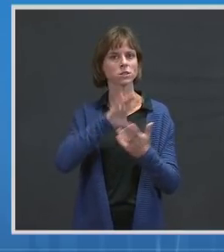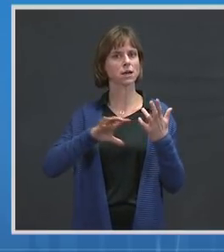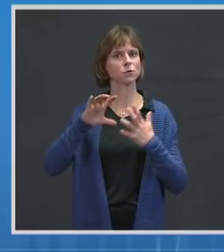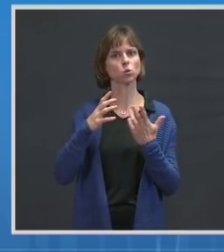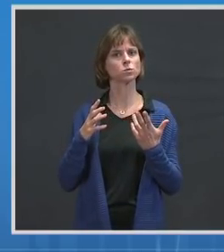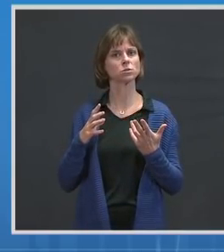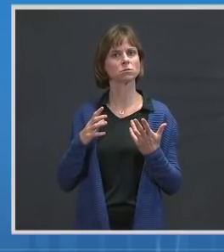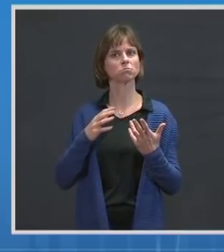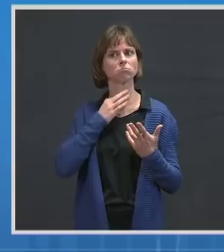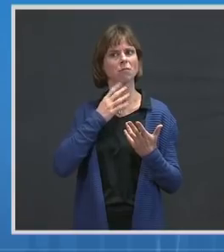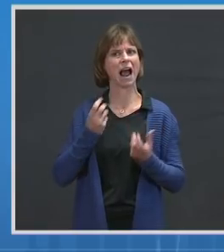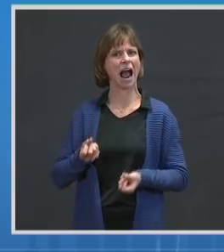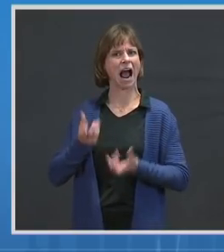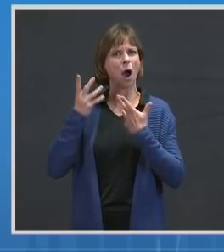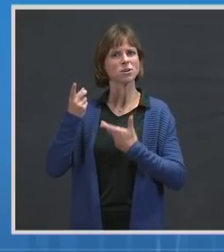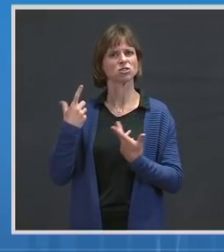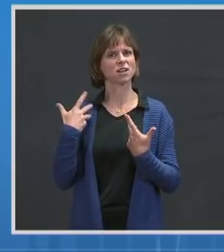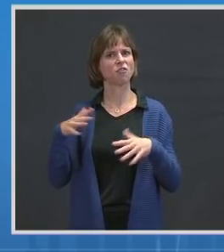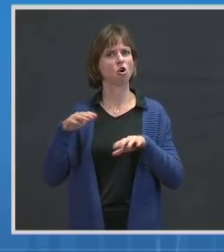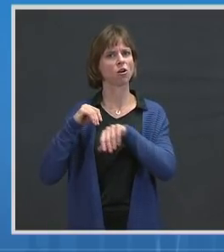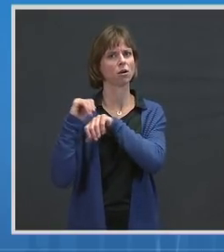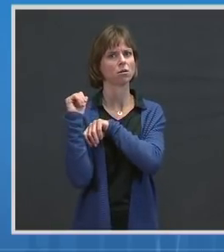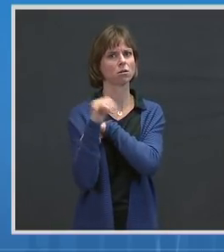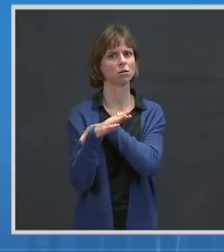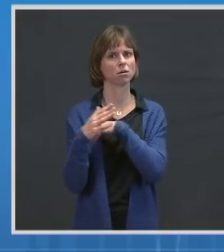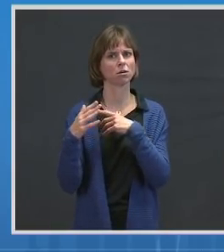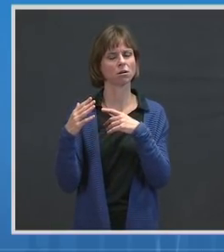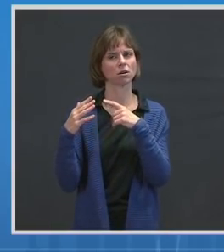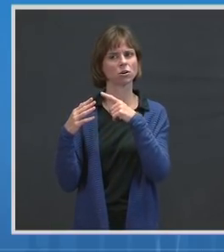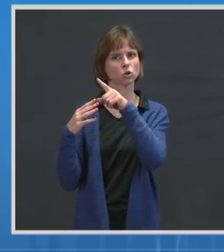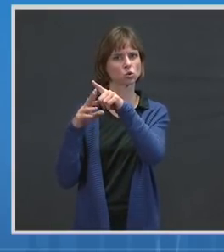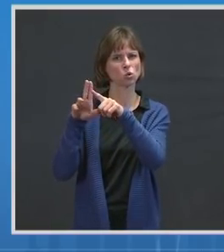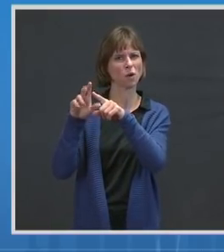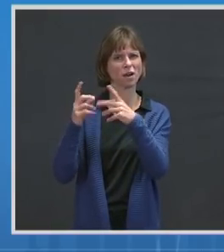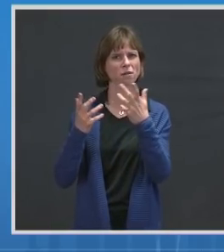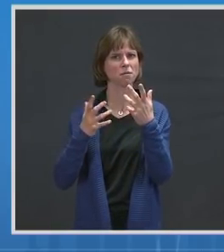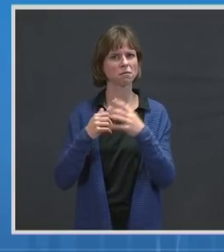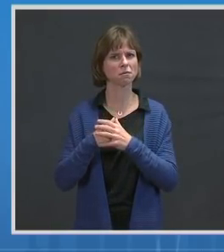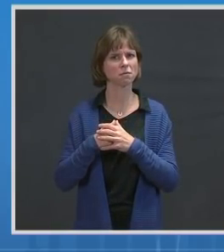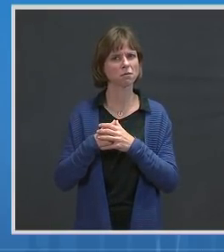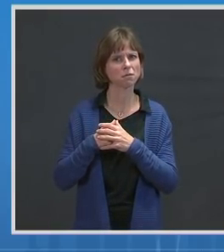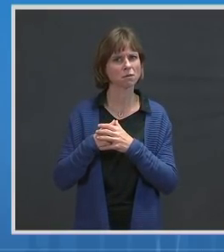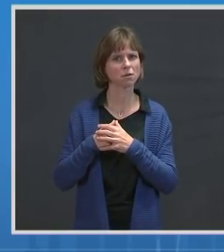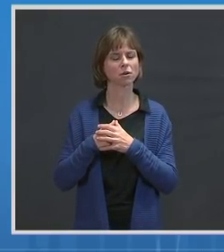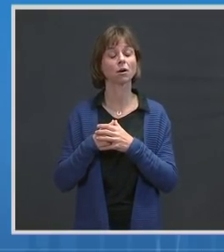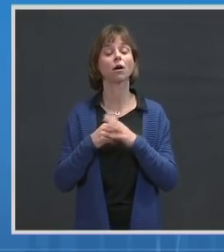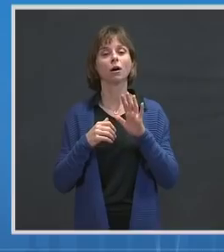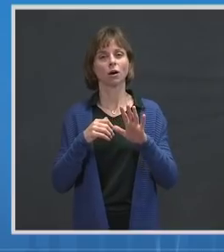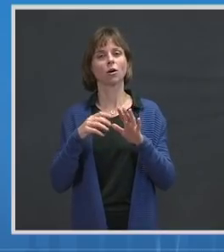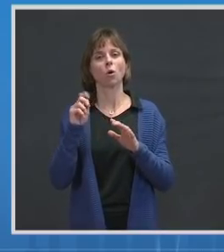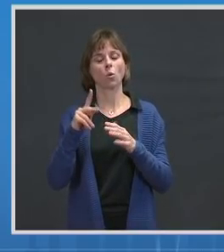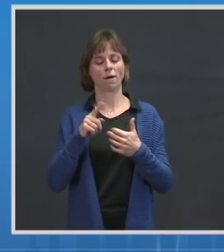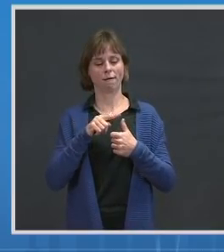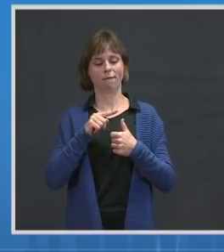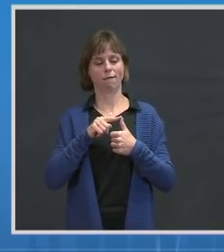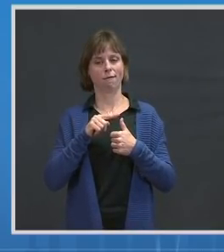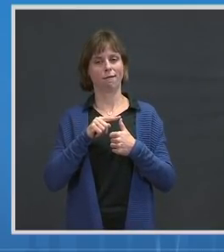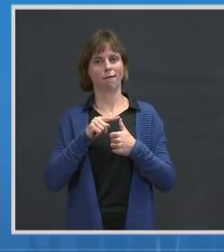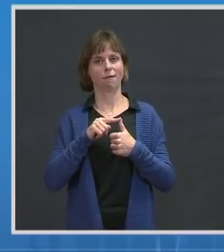has ready to deploy, assuming they get the EUA. Anything along those lines would be very helpful. Mr. Zients: Okay, Zeke, let's start with Dr. Walensky